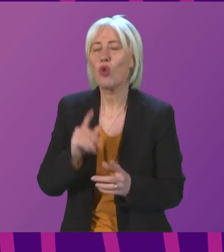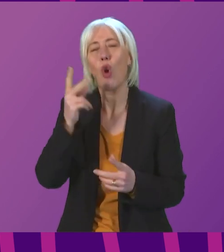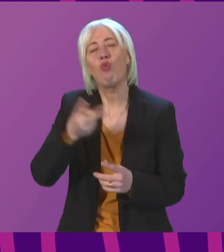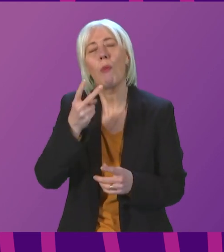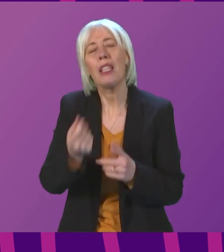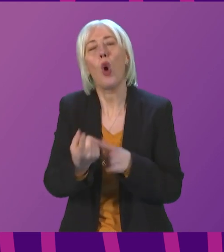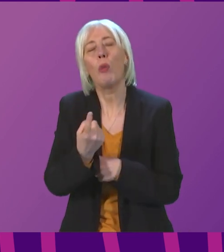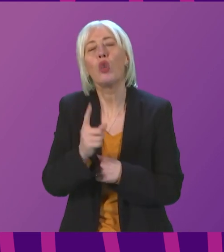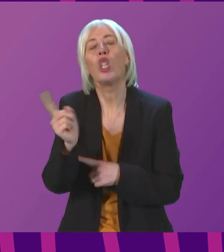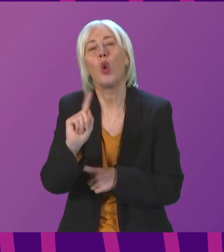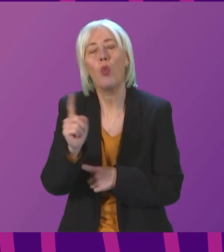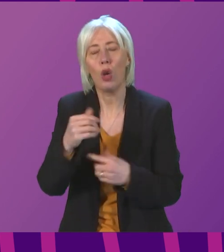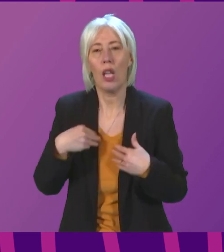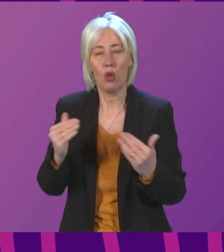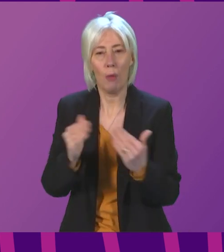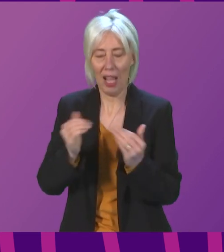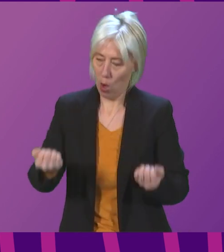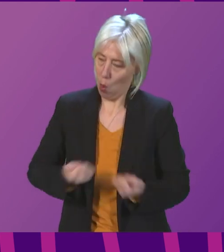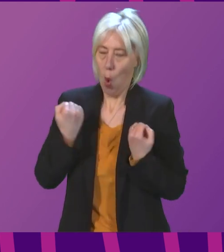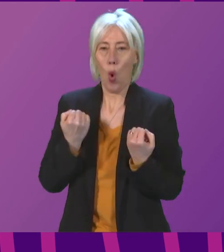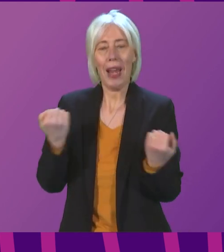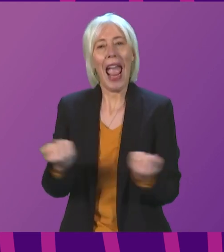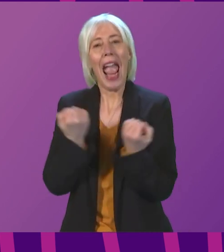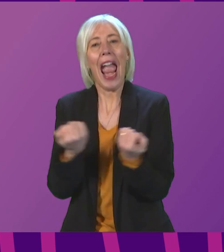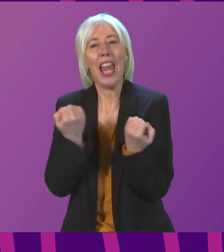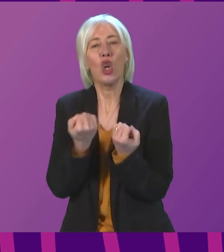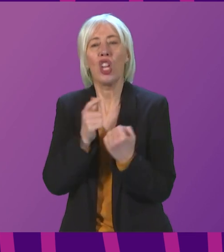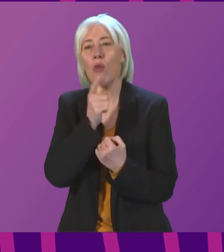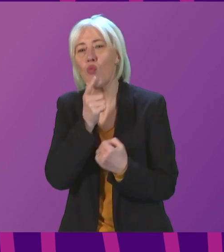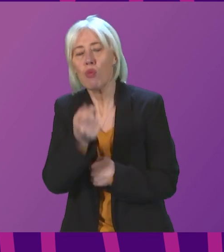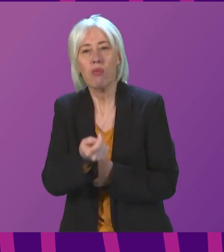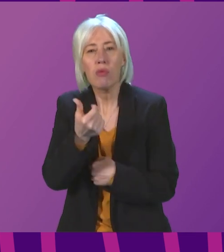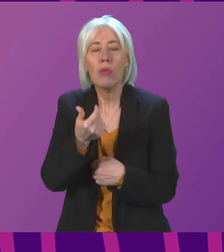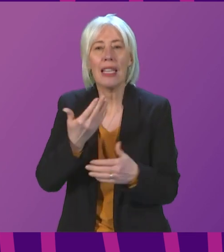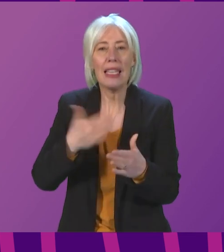It is an opportunity to meet our own energy needs from renewable sources and to keep energy